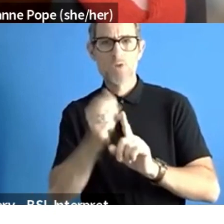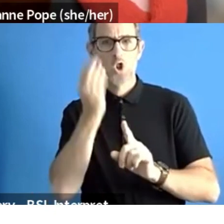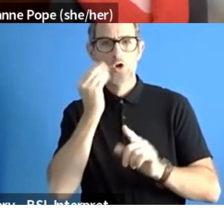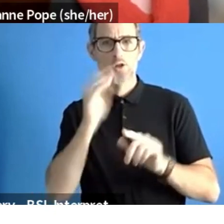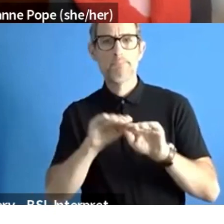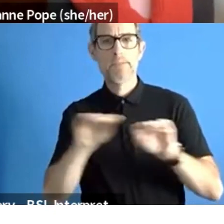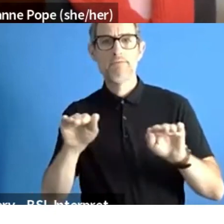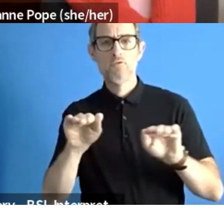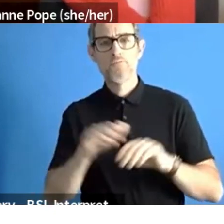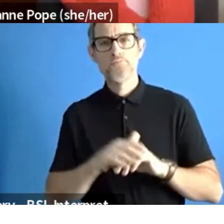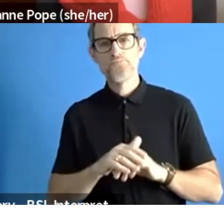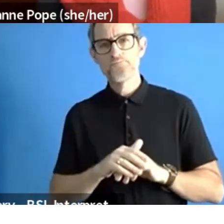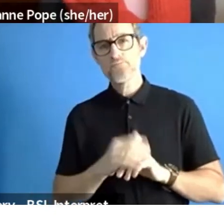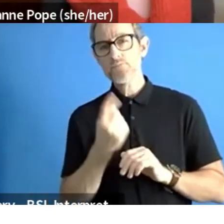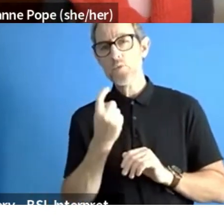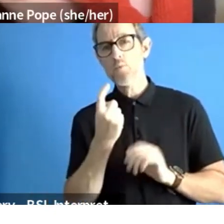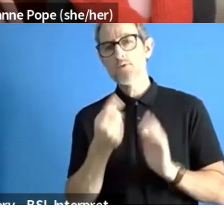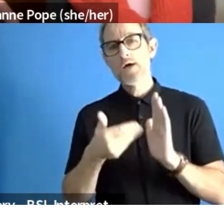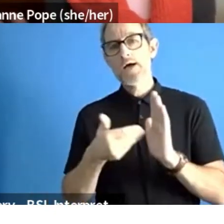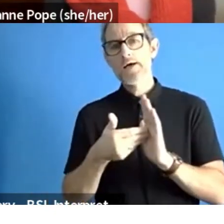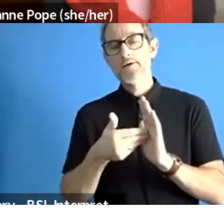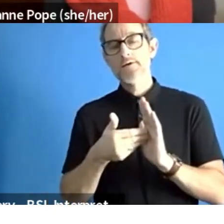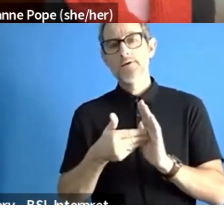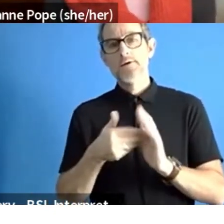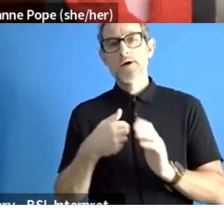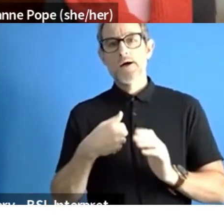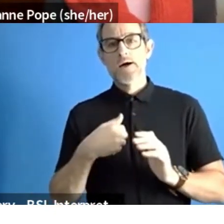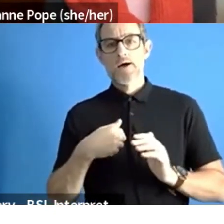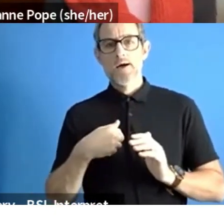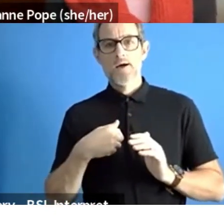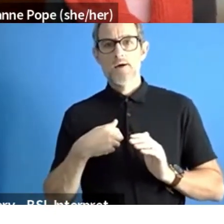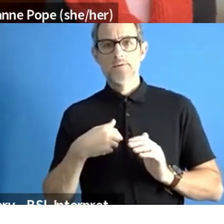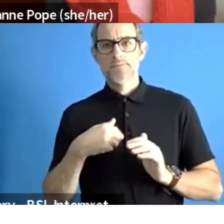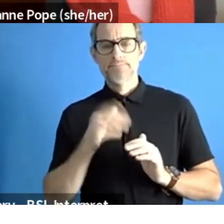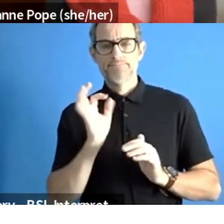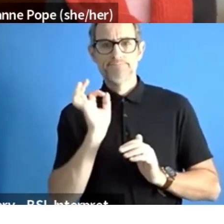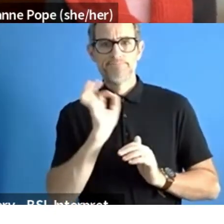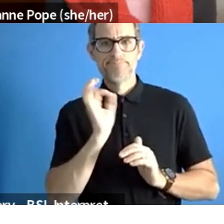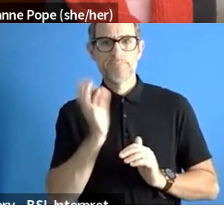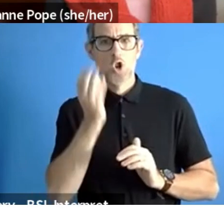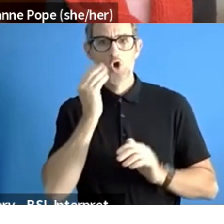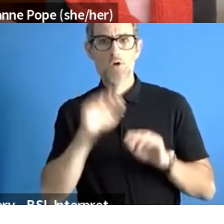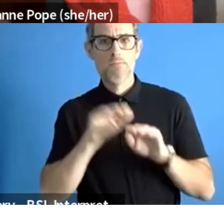that's an alternative form and way that you can engage with that content on that site. I don't particularly know anything about our learning platform